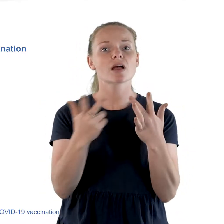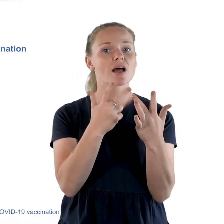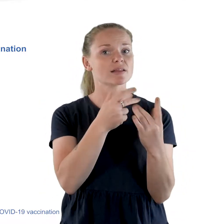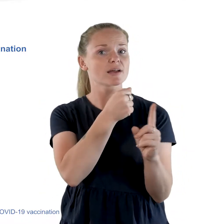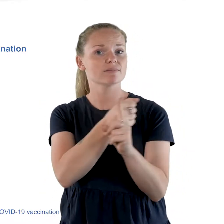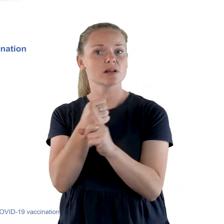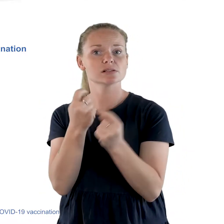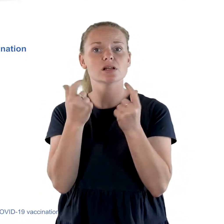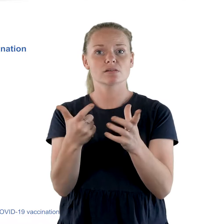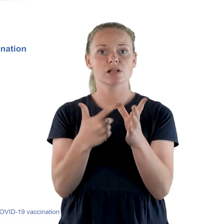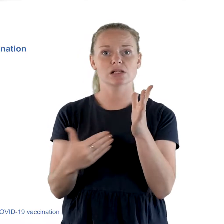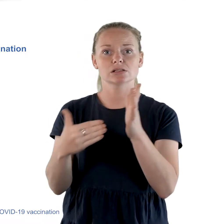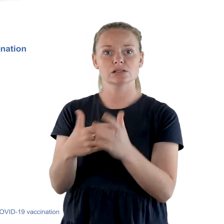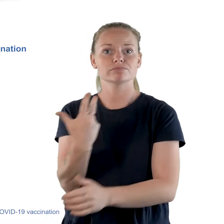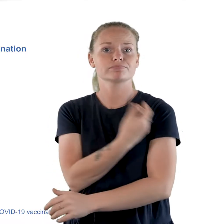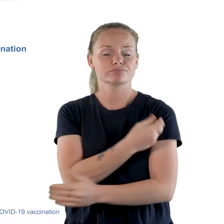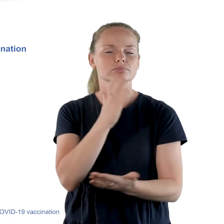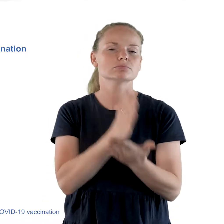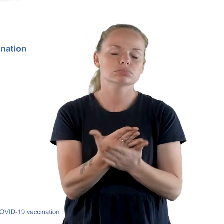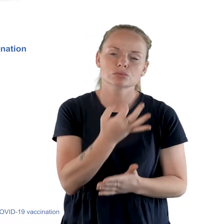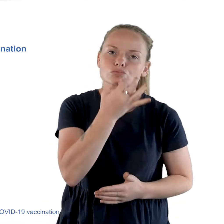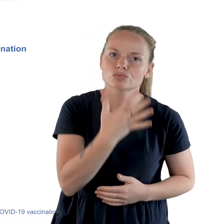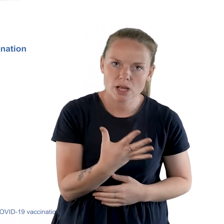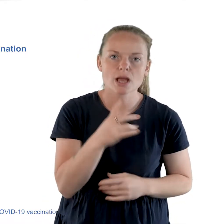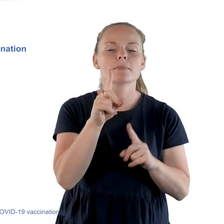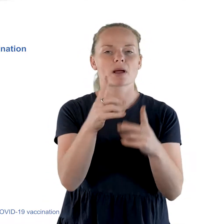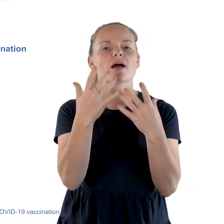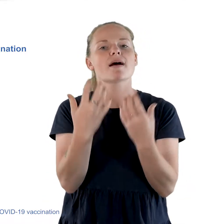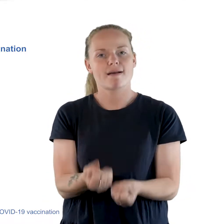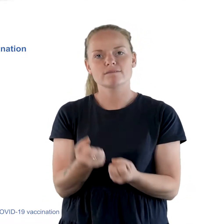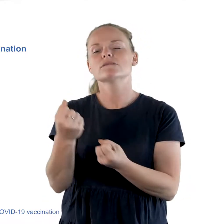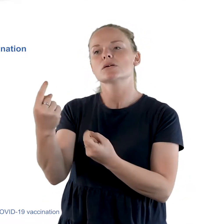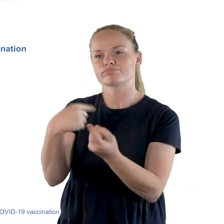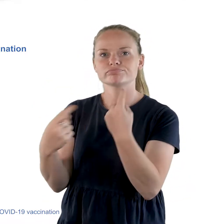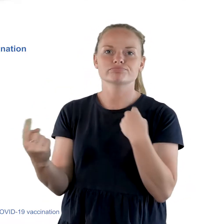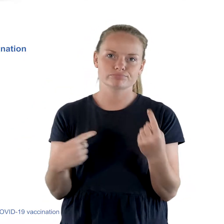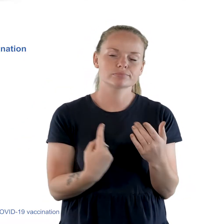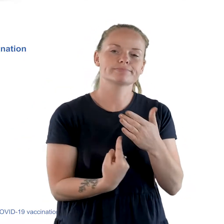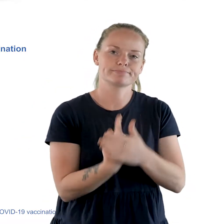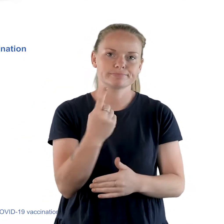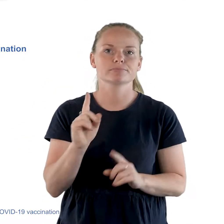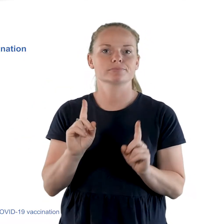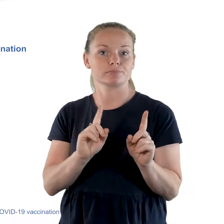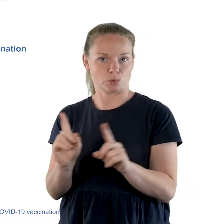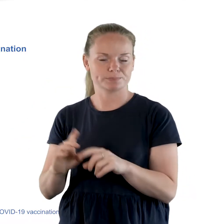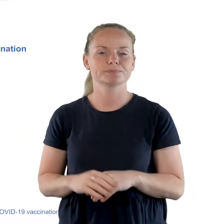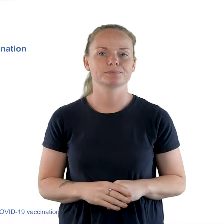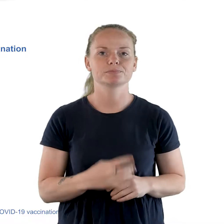Rare side effects that have been reported after AstraZeneca are: